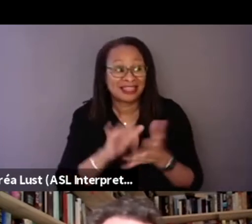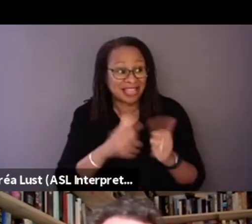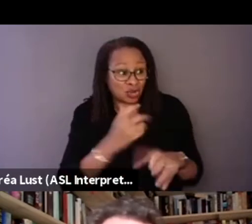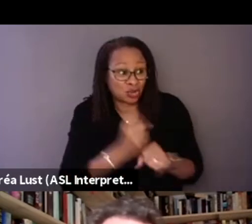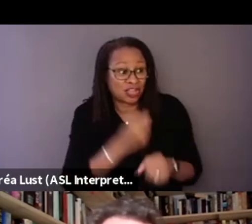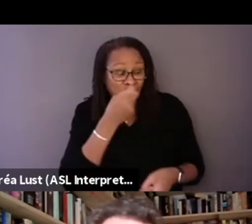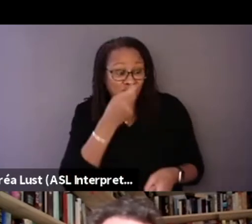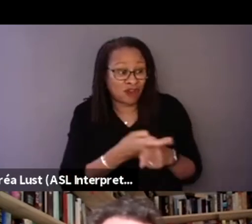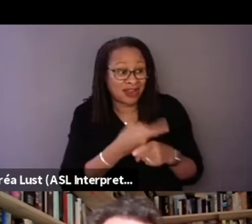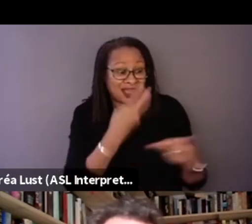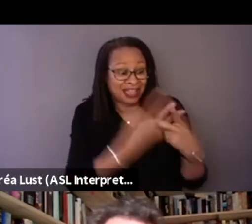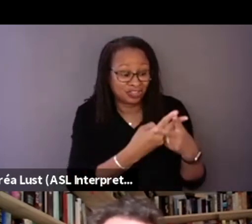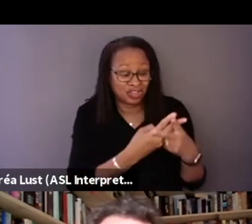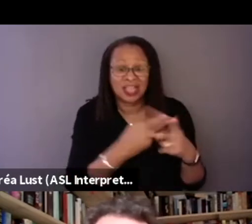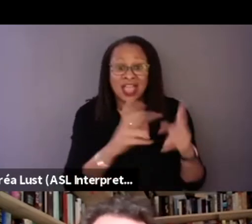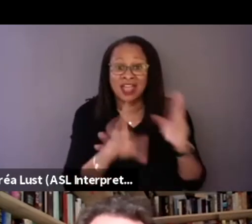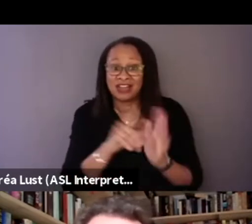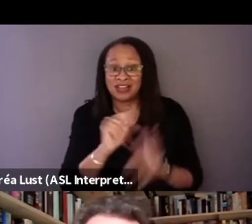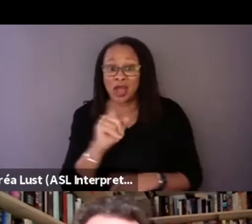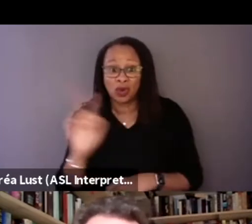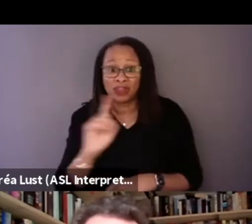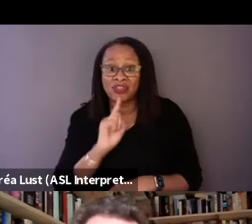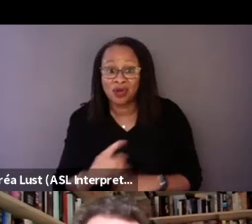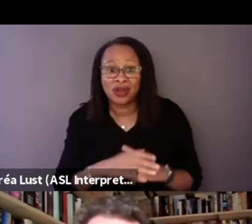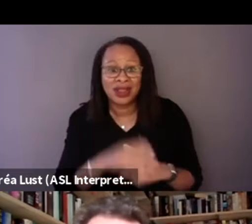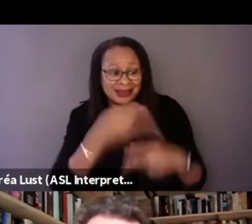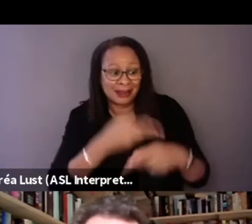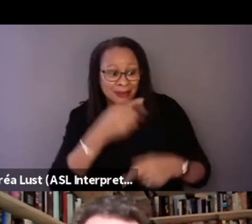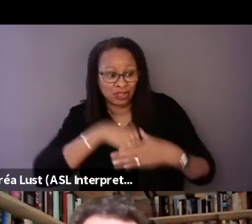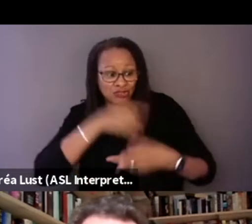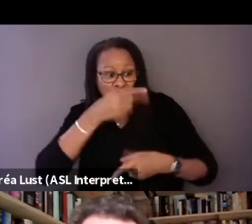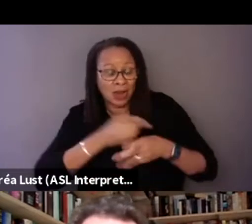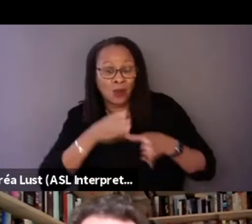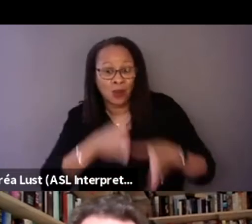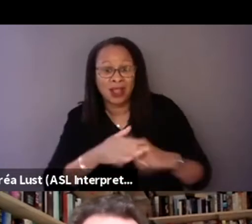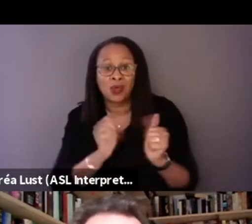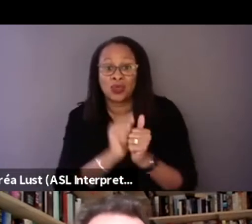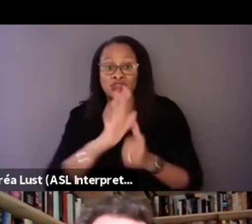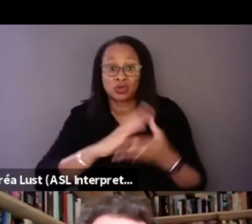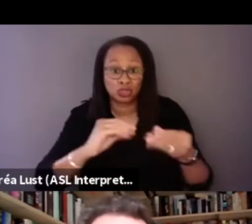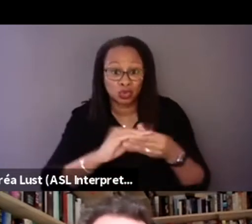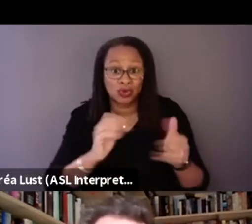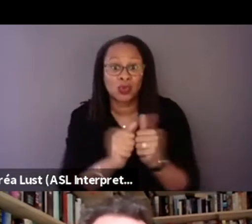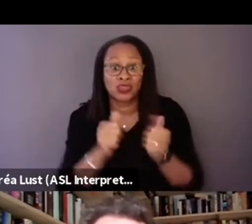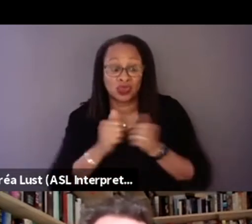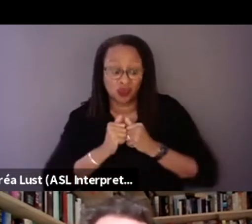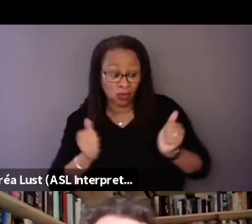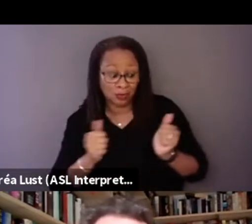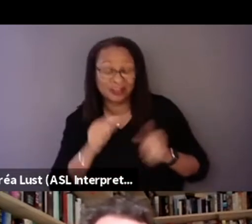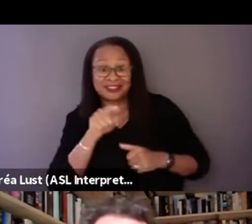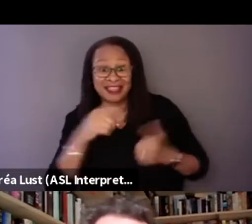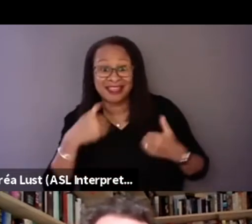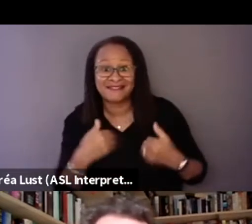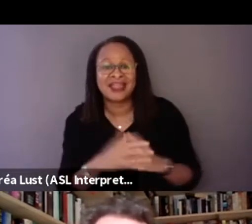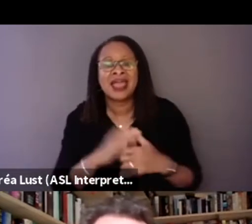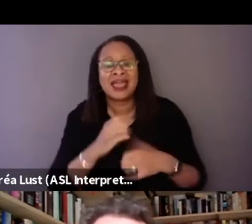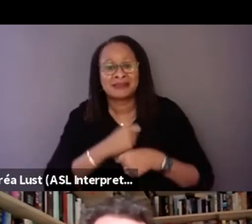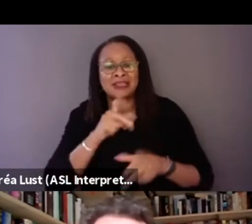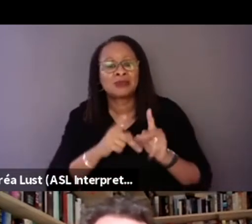You find out where they are. You shame them in the right way with your story, with the vulnerabilities that they have and that makes people care. And then you get listened to,